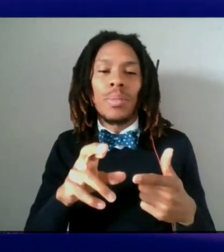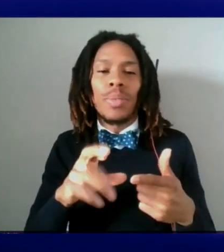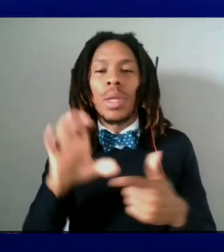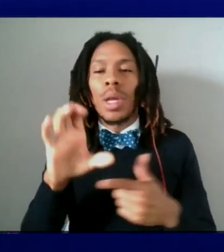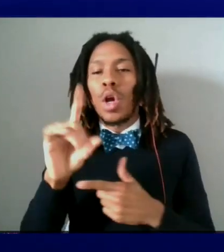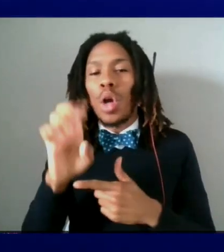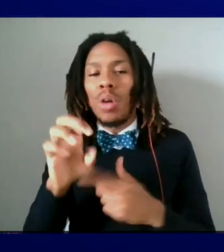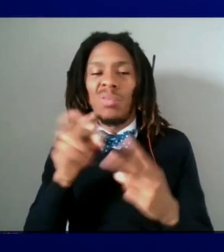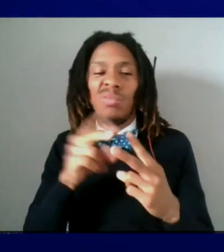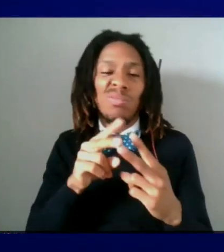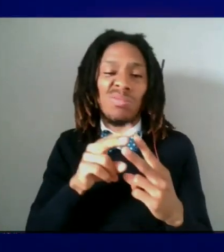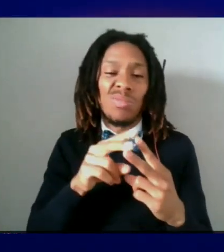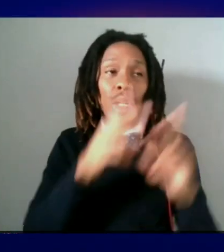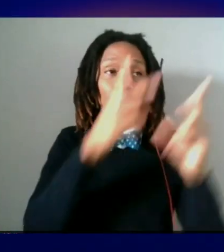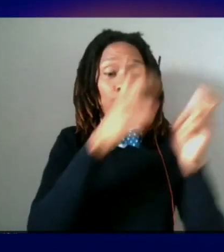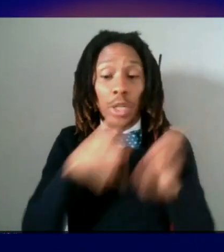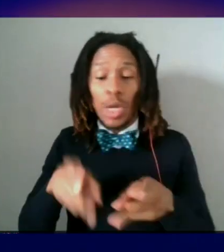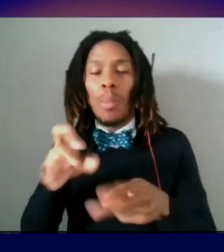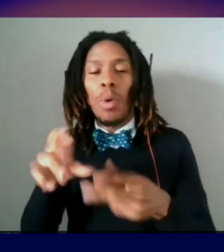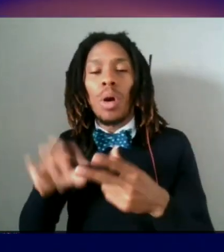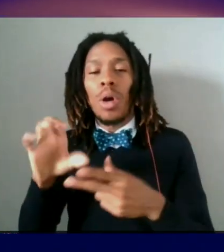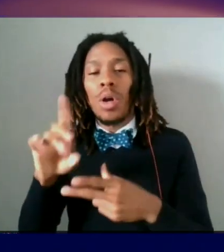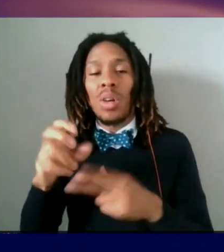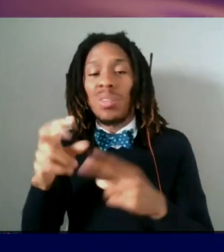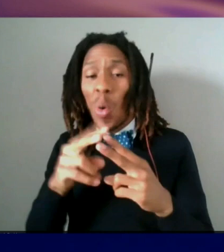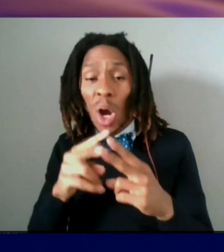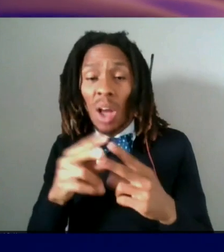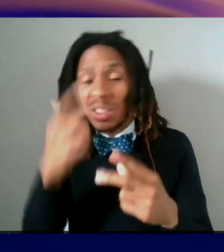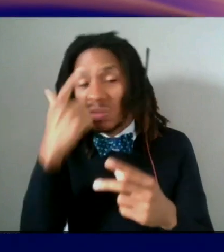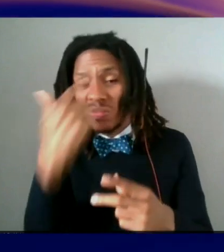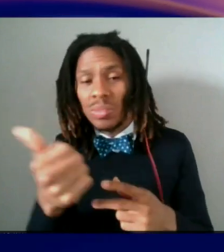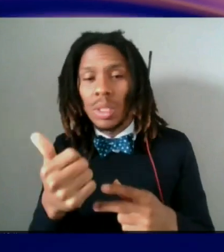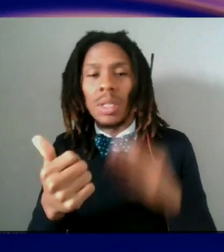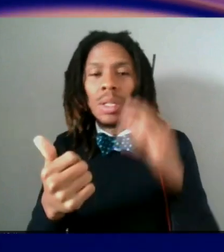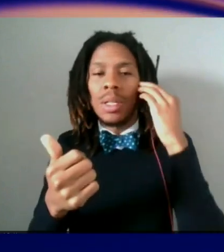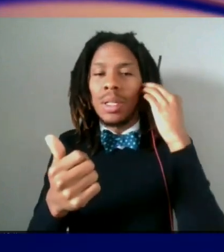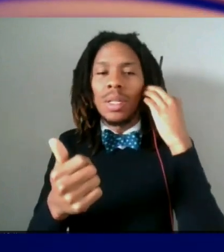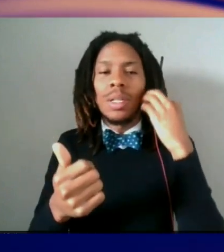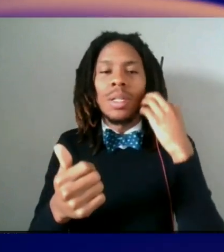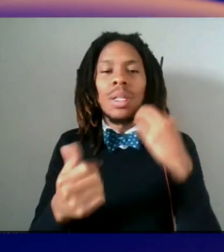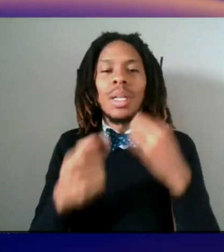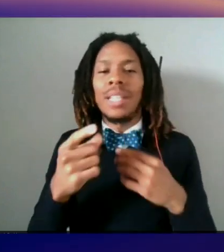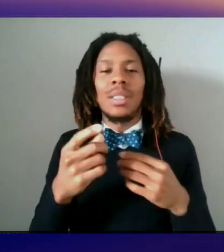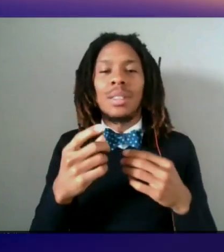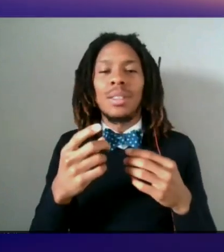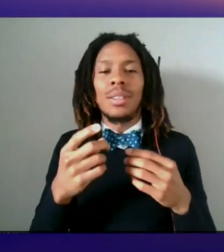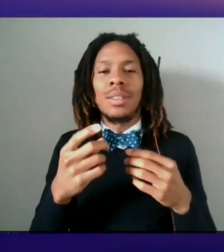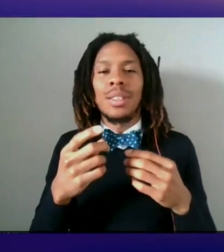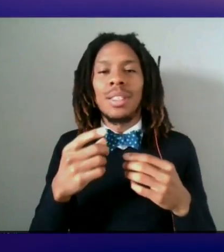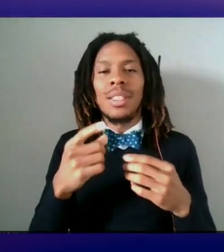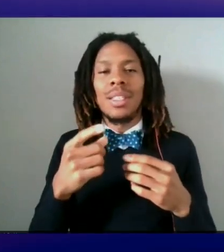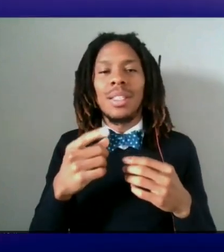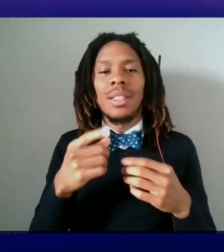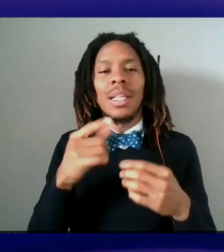And regardless of how you do it, you just, it's a fire-and-forget system. So you just submit this as a job